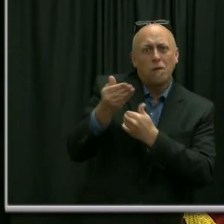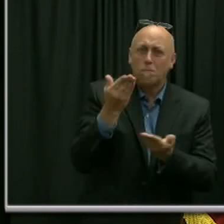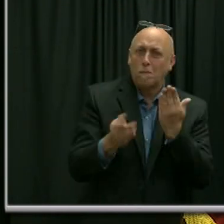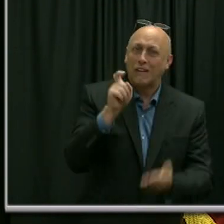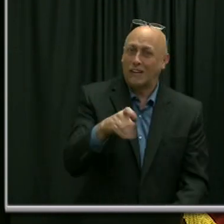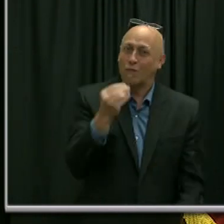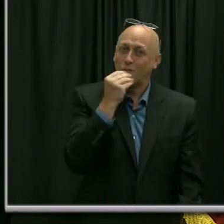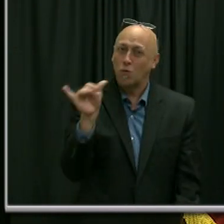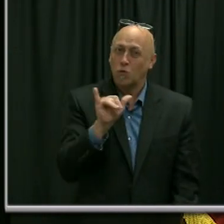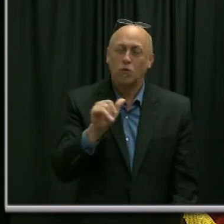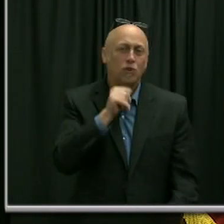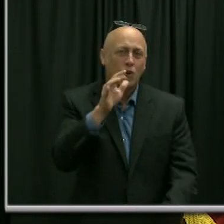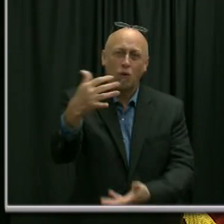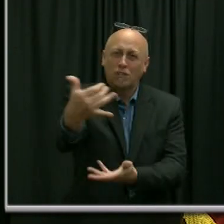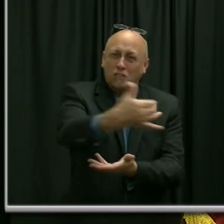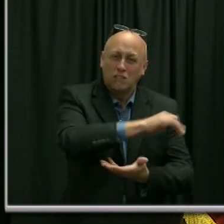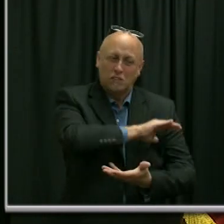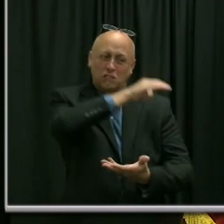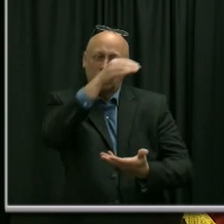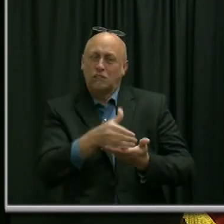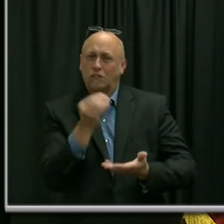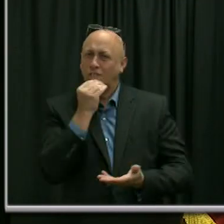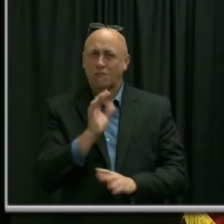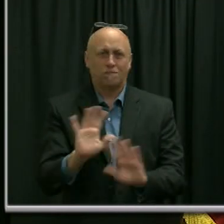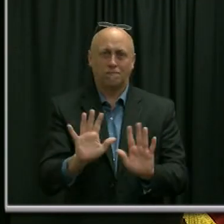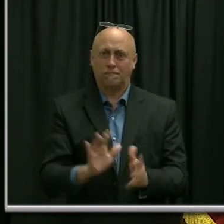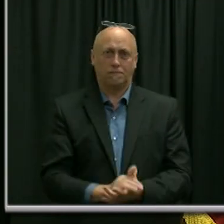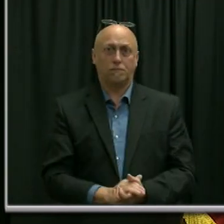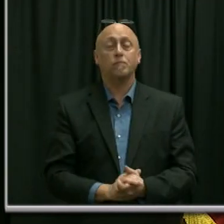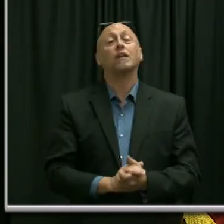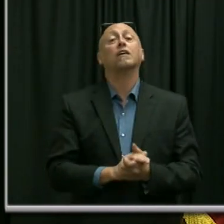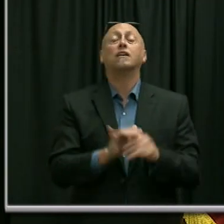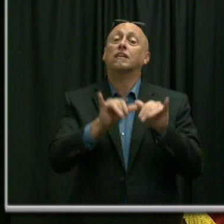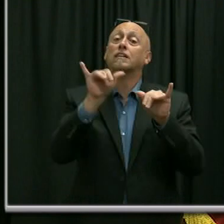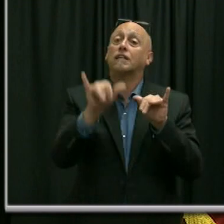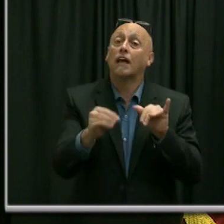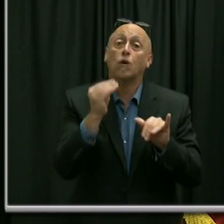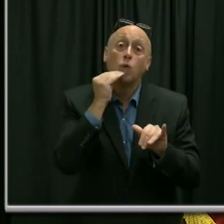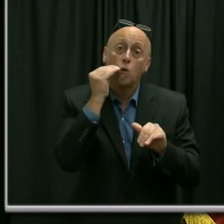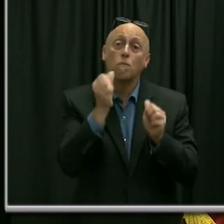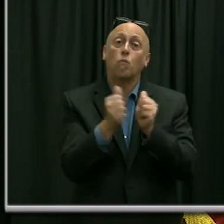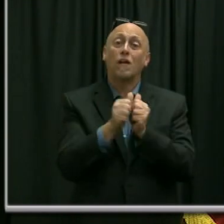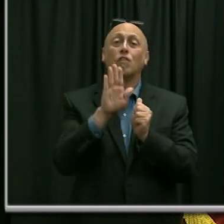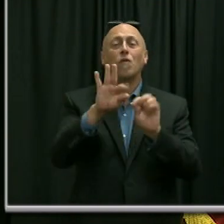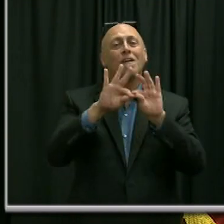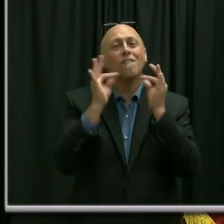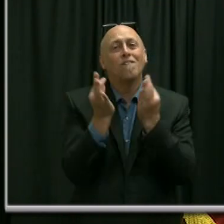NEEDED BY YOUR NEIGHBORS. REMEMBER WE ASK YOU TO STAY